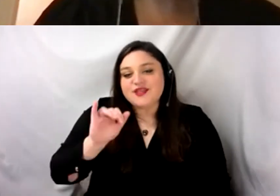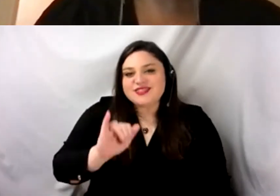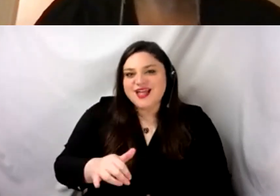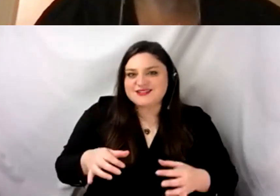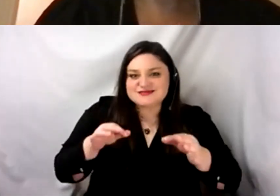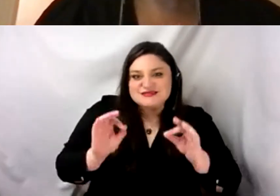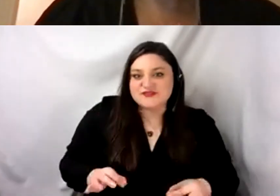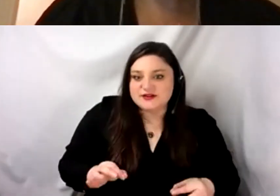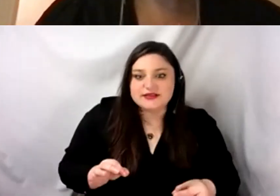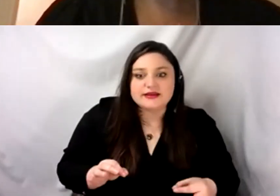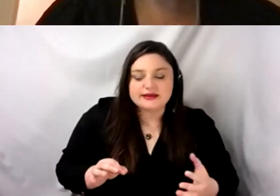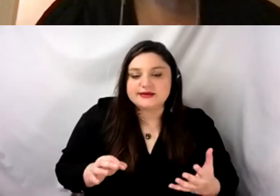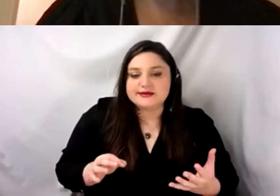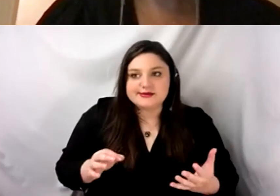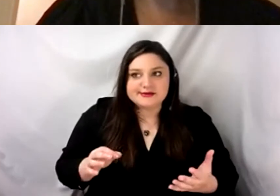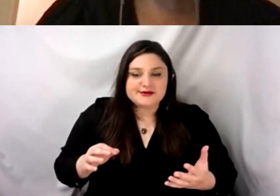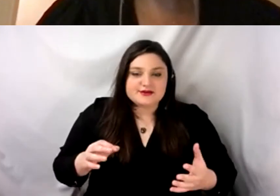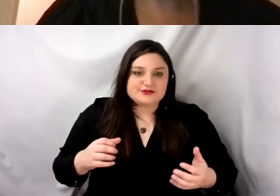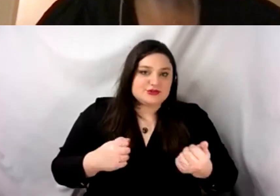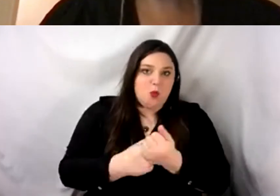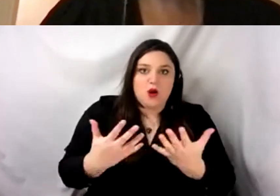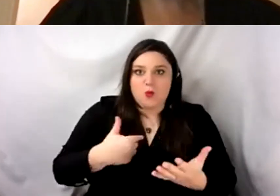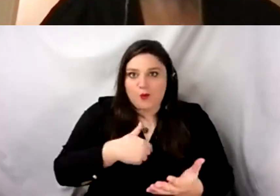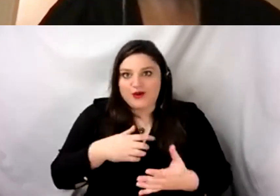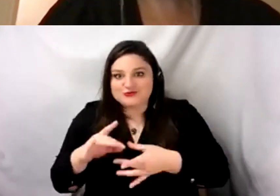And what boots on the ground people are feeling and dealing with.